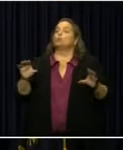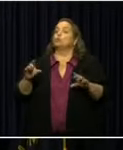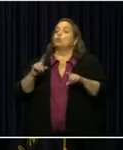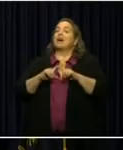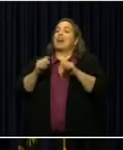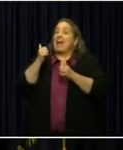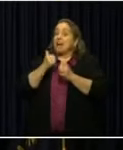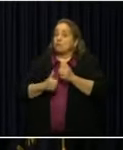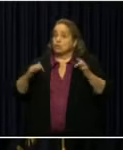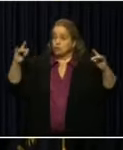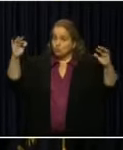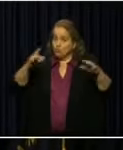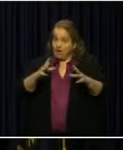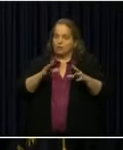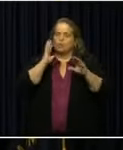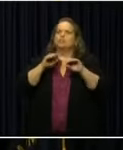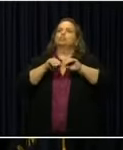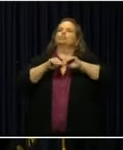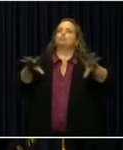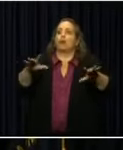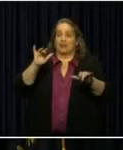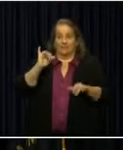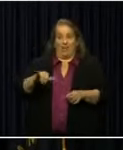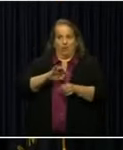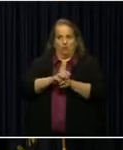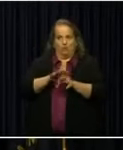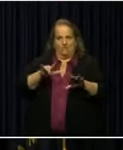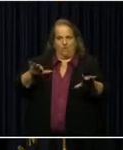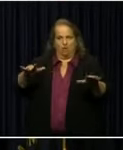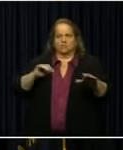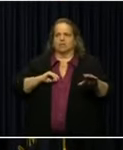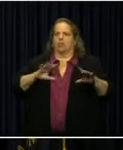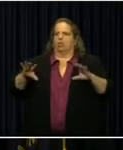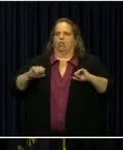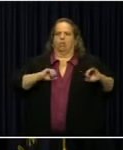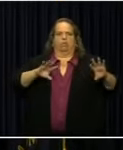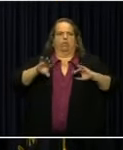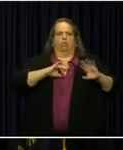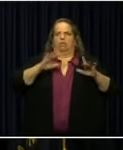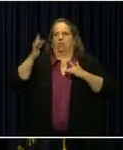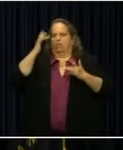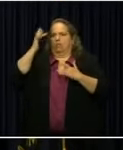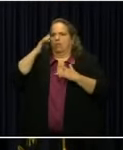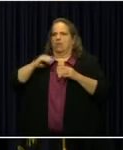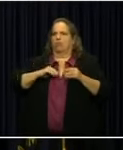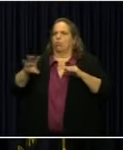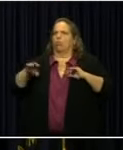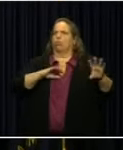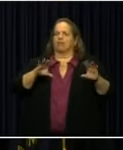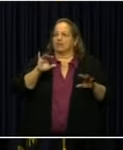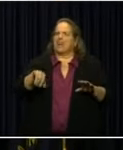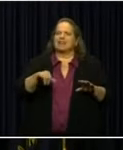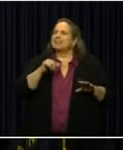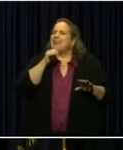TELL YOU, I WILL LIKELY DO THAT MYSELF OR WE WILL SKYPE IN THE LIEUTENANT GOVERNOR.